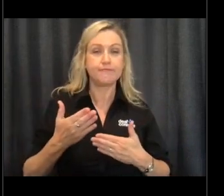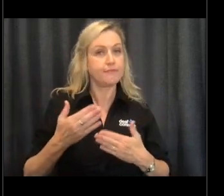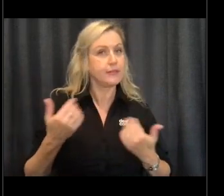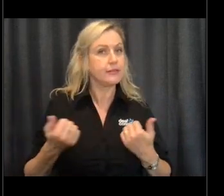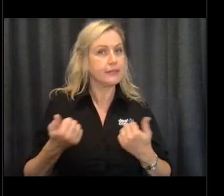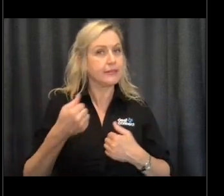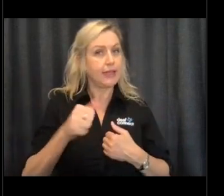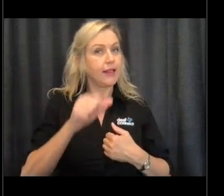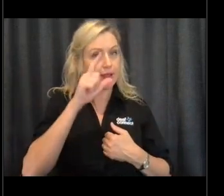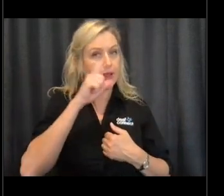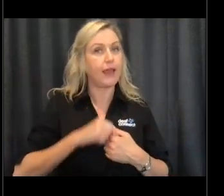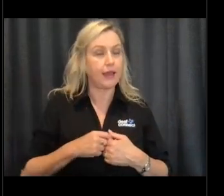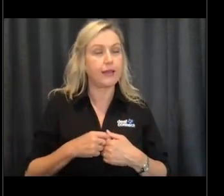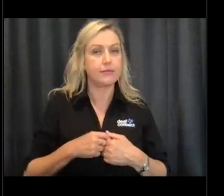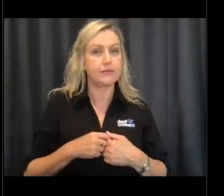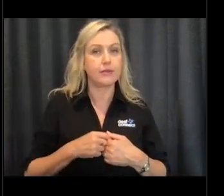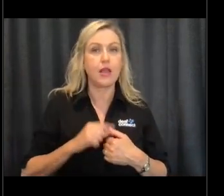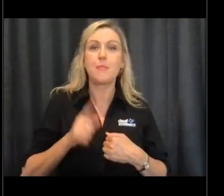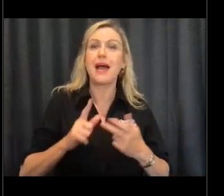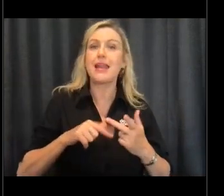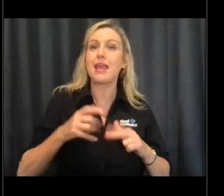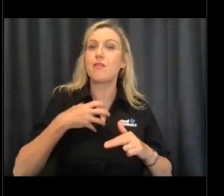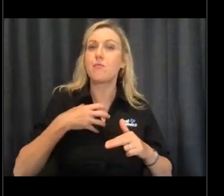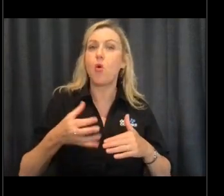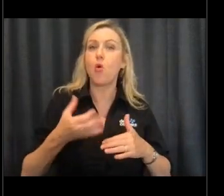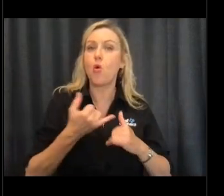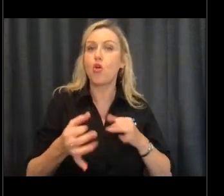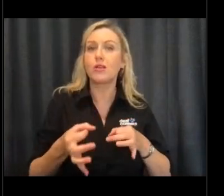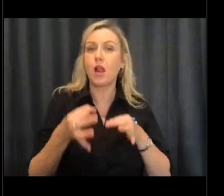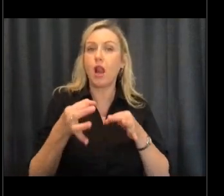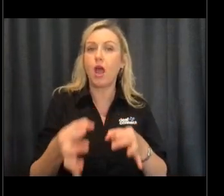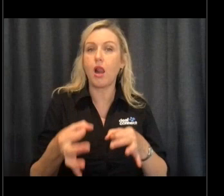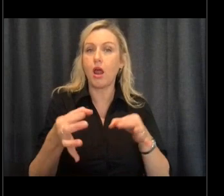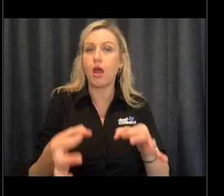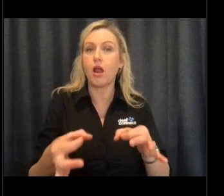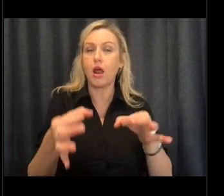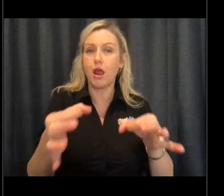Obviously the later you leave lodging a claim the harder it is to provide the evidence of